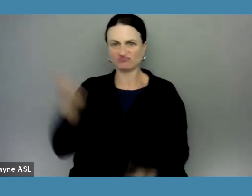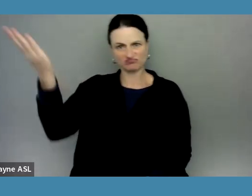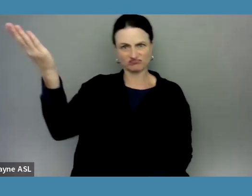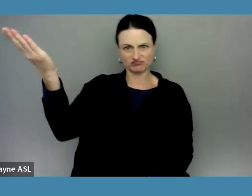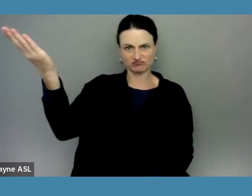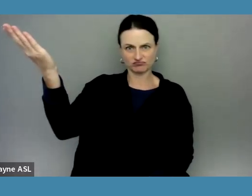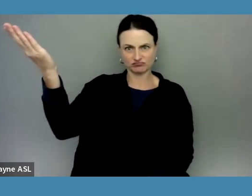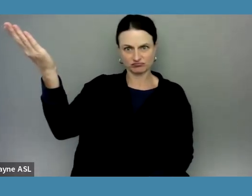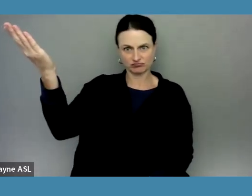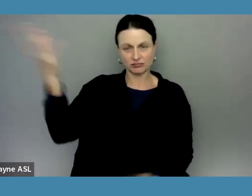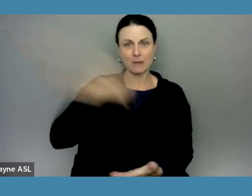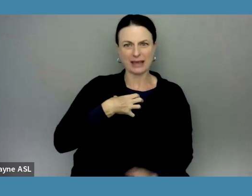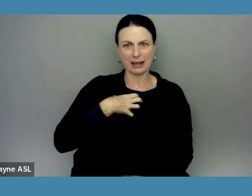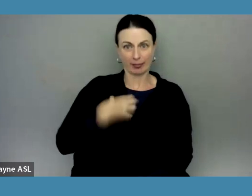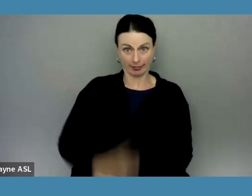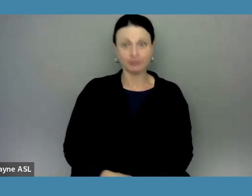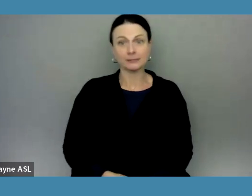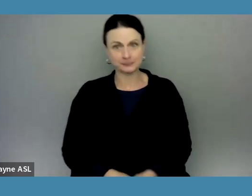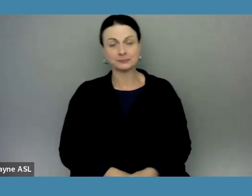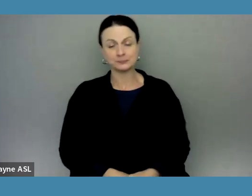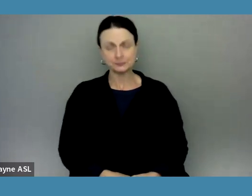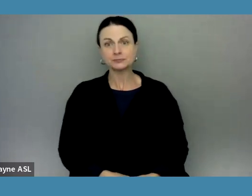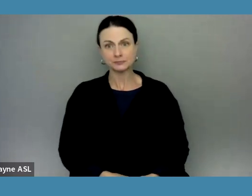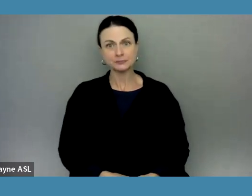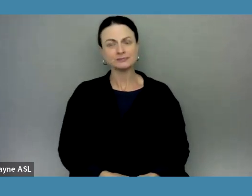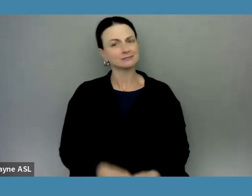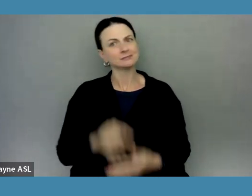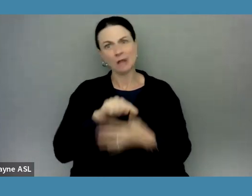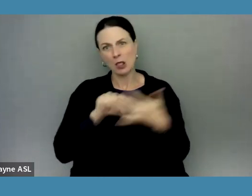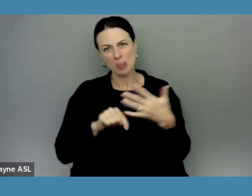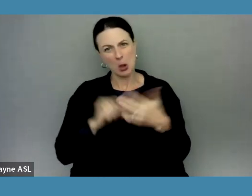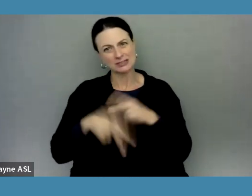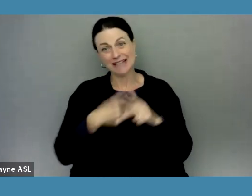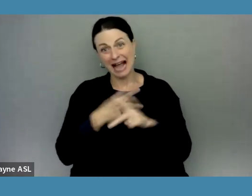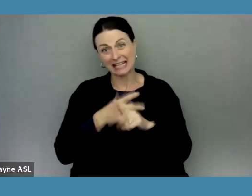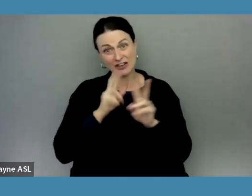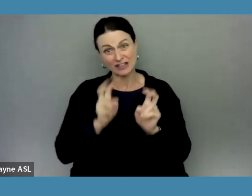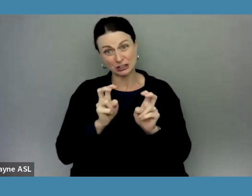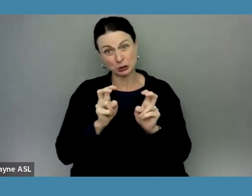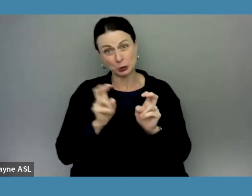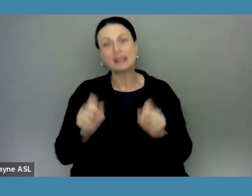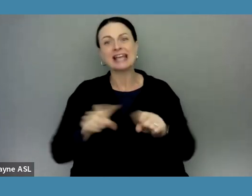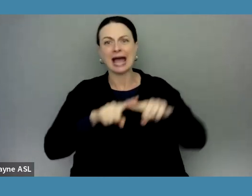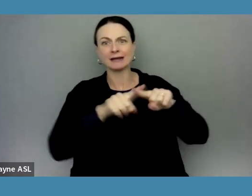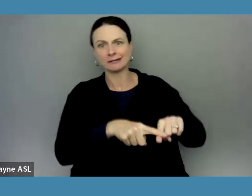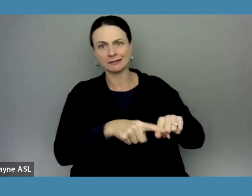And only those kinds of issues are things that you can take up to a state court